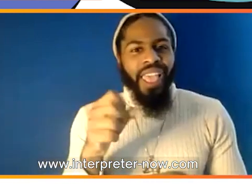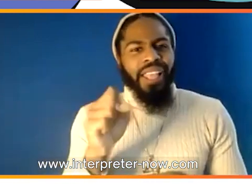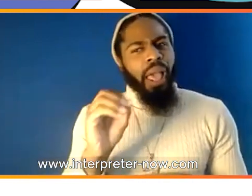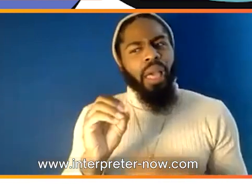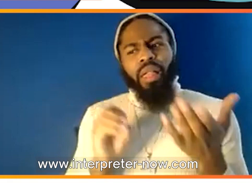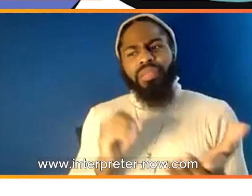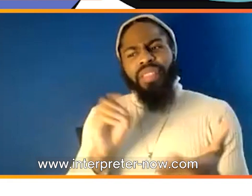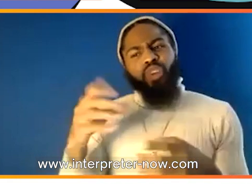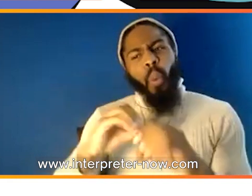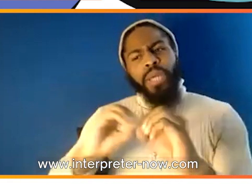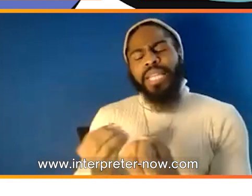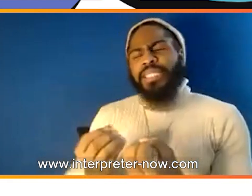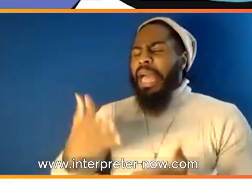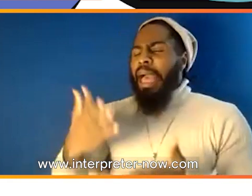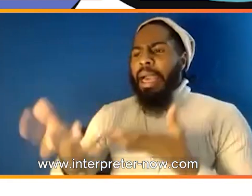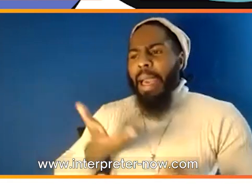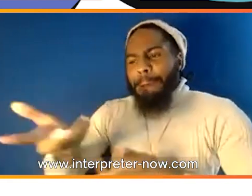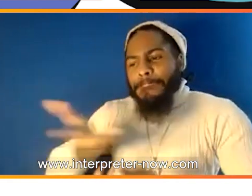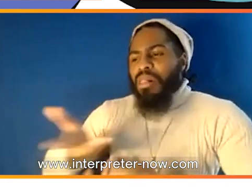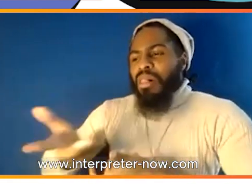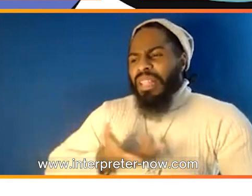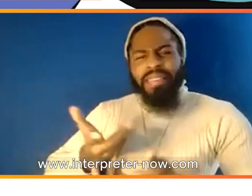that have done this work, and they've built websites, and they've built content, they've